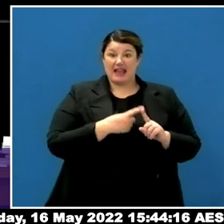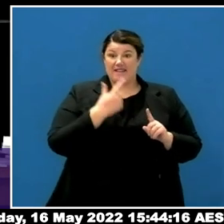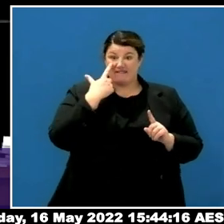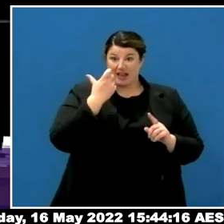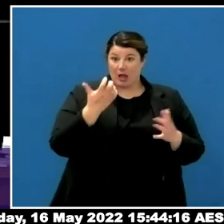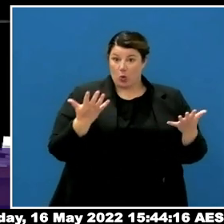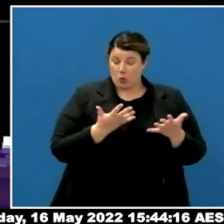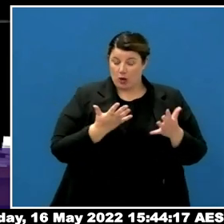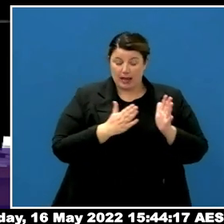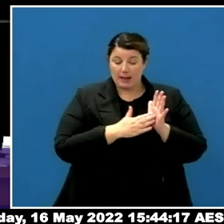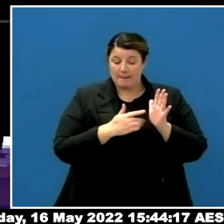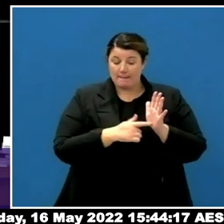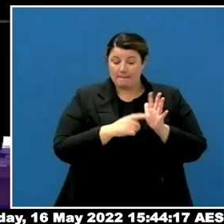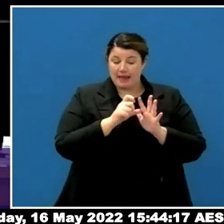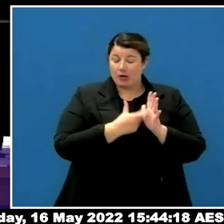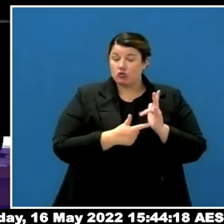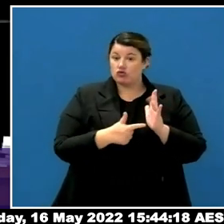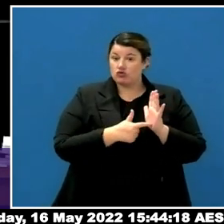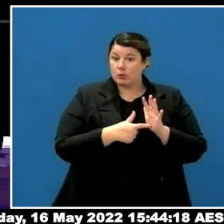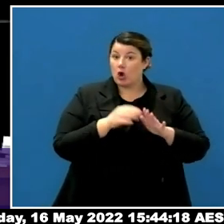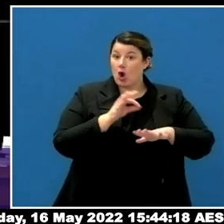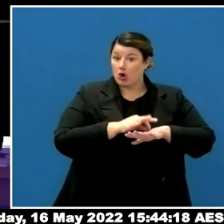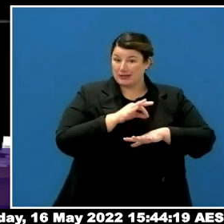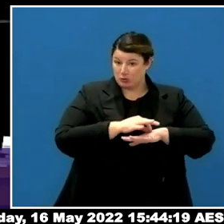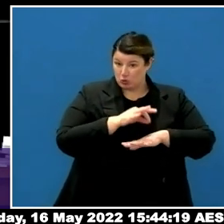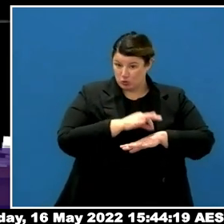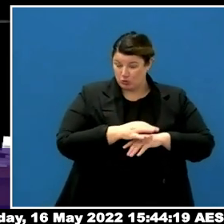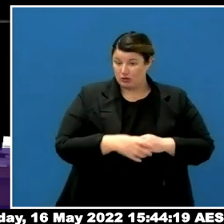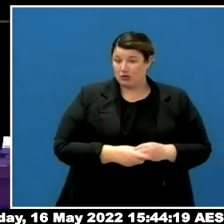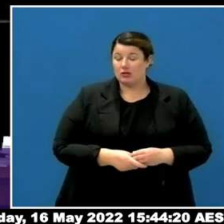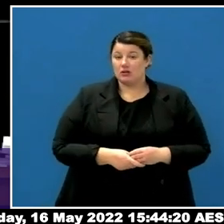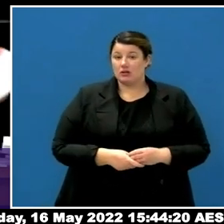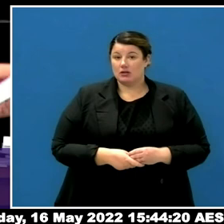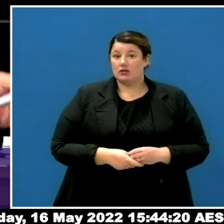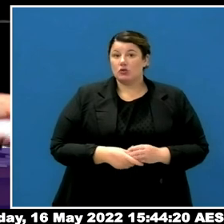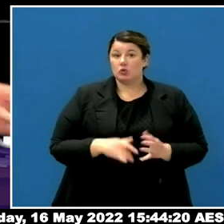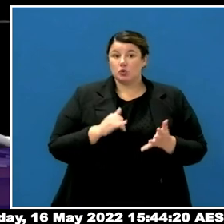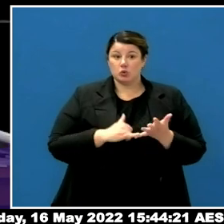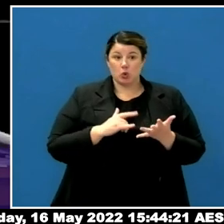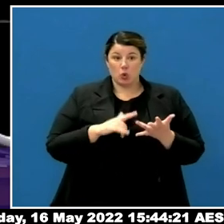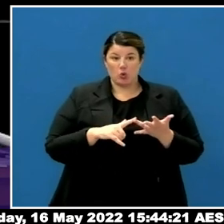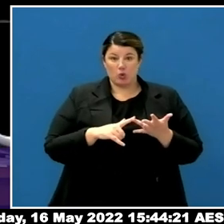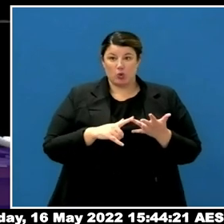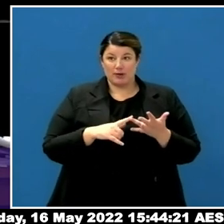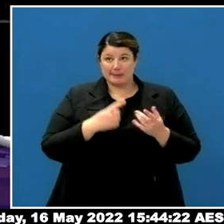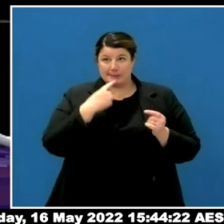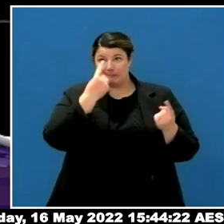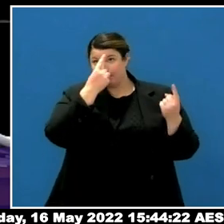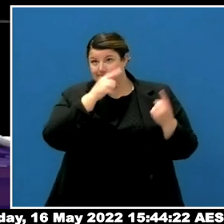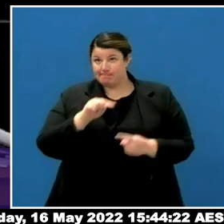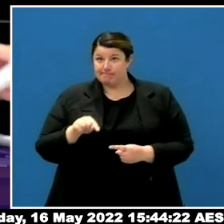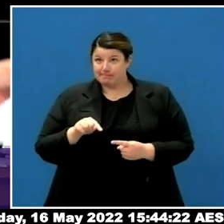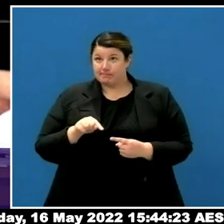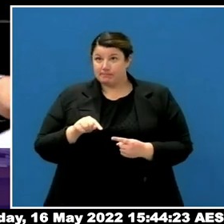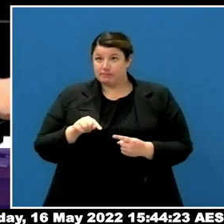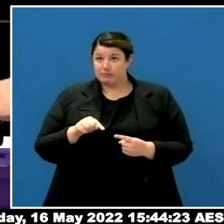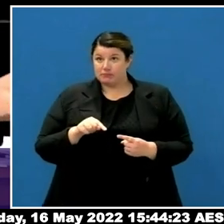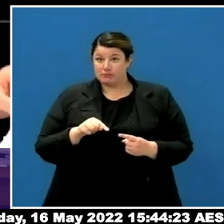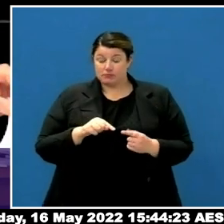So she surmised that he had walked from Coles at Mount Druitt to Mount Druitt